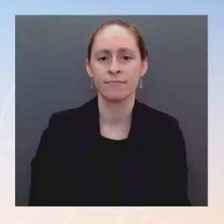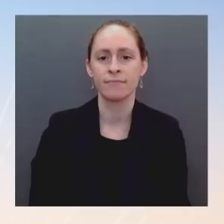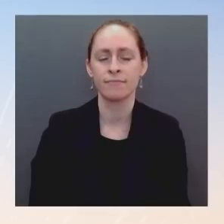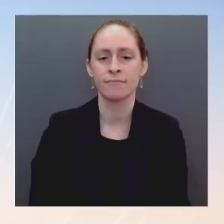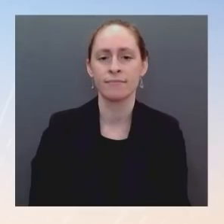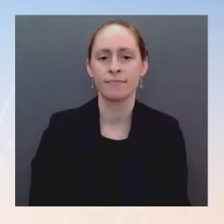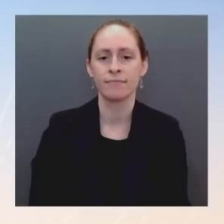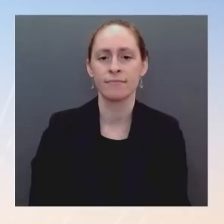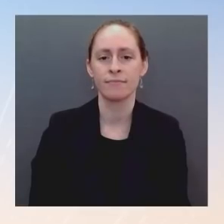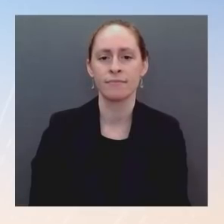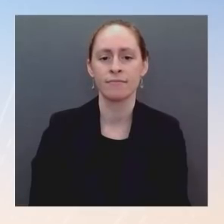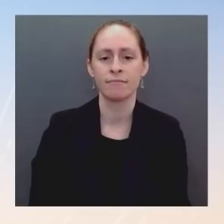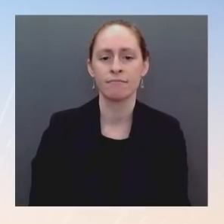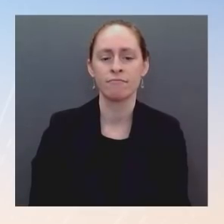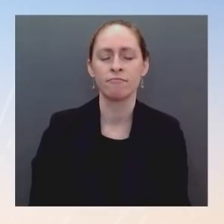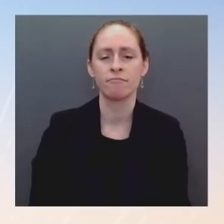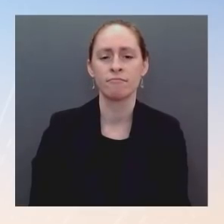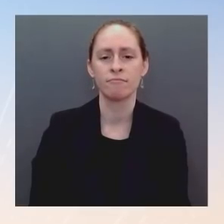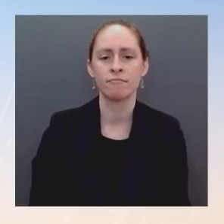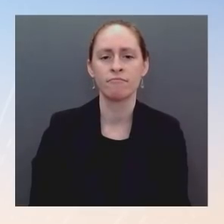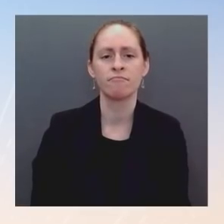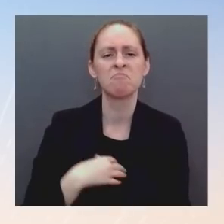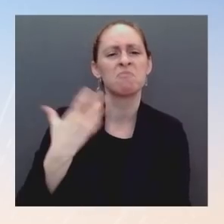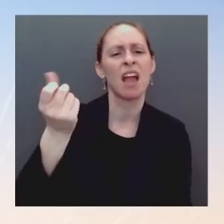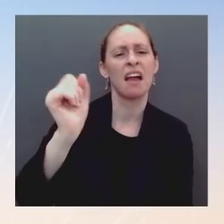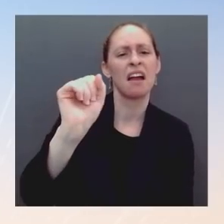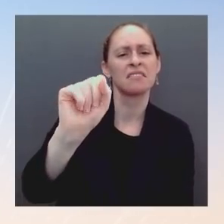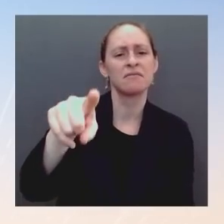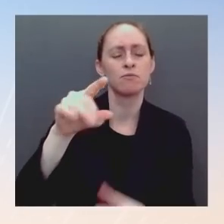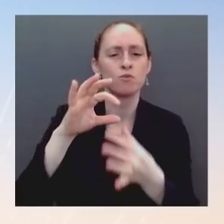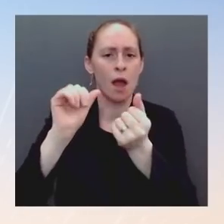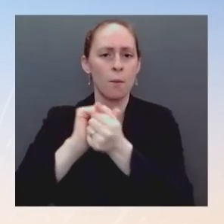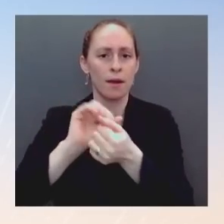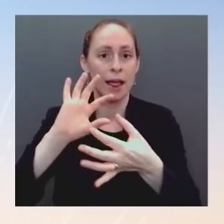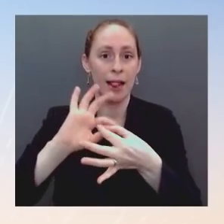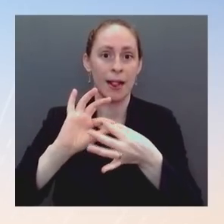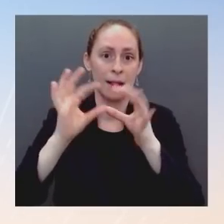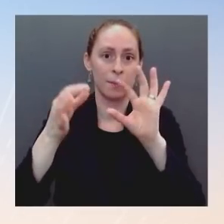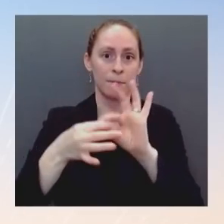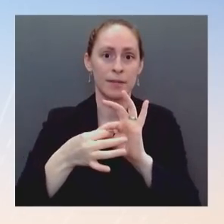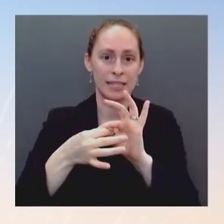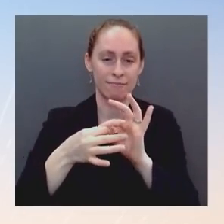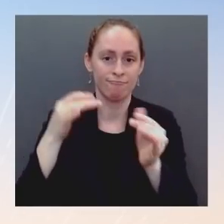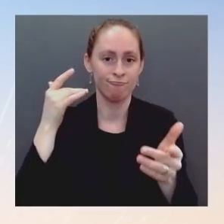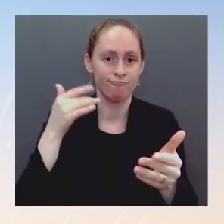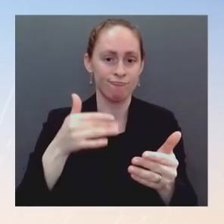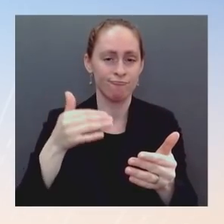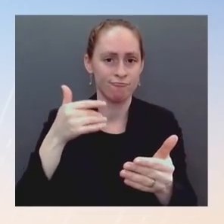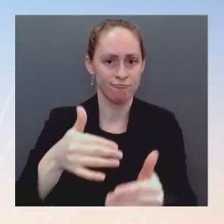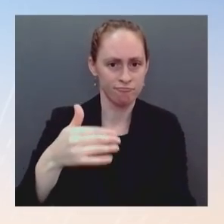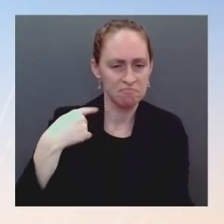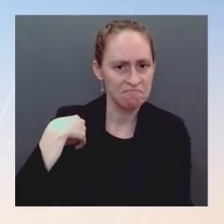on whether athletes should be able to express political, human rights, or anything non-sporting views at the Olympics?